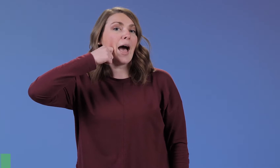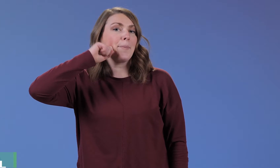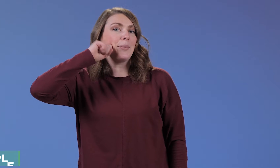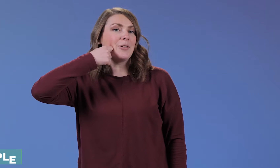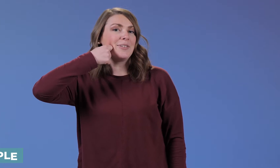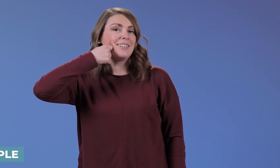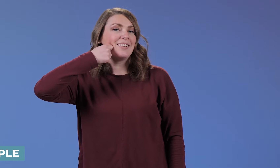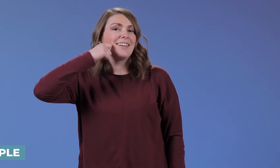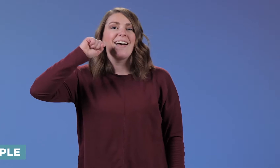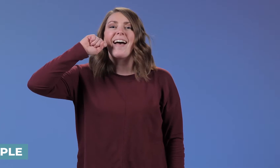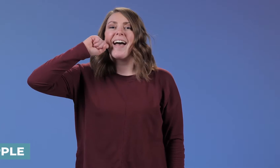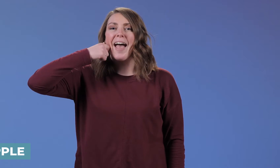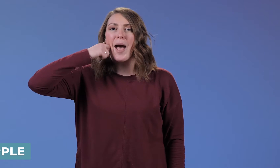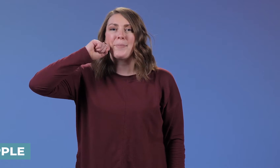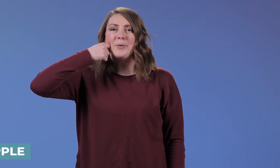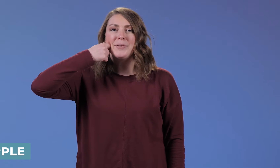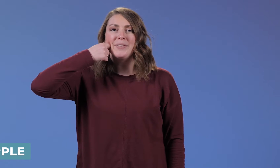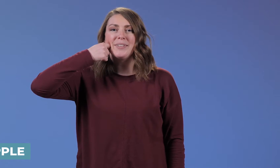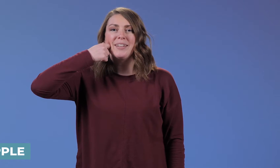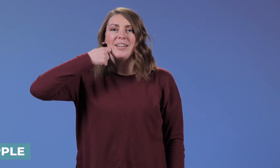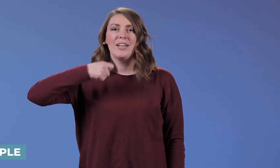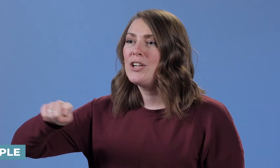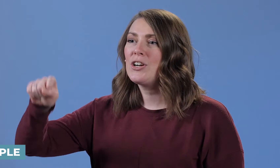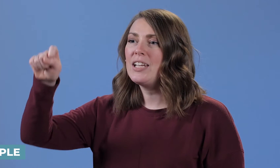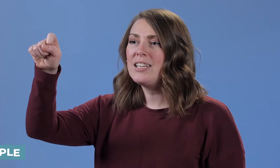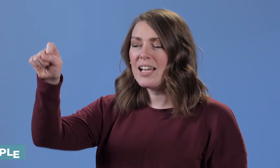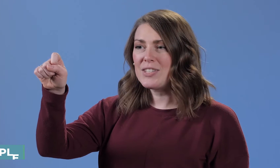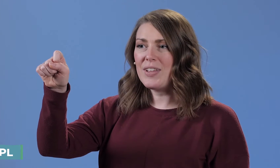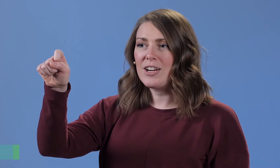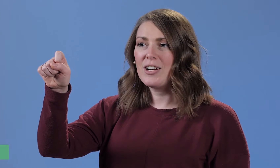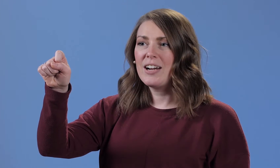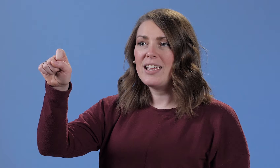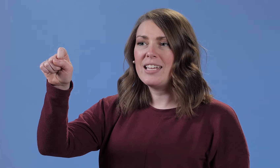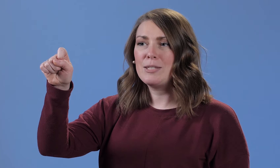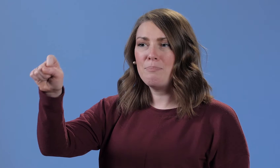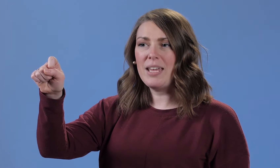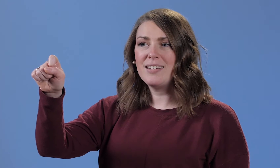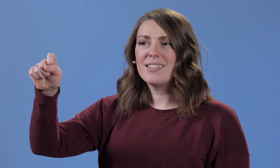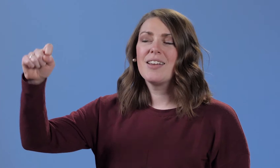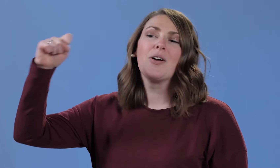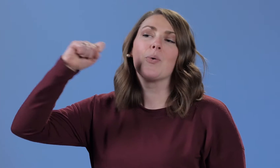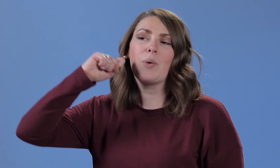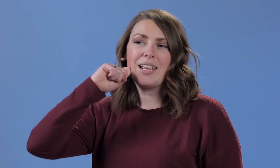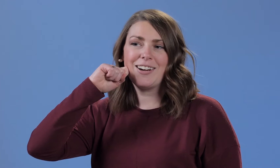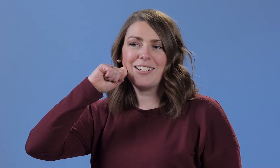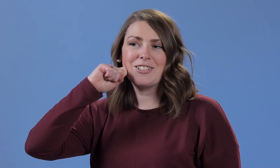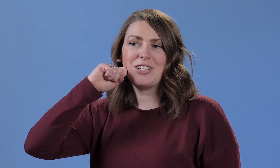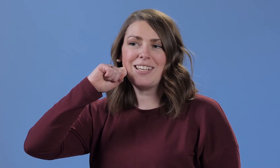APPLE APPLE Your index finger is bent right here at your cheek.